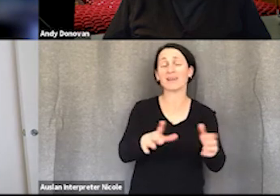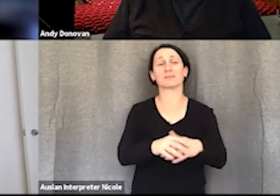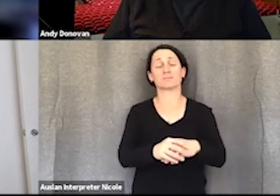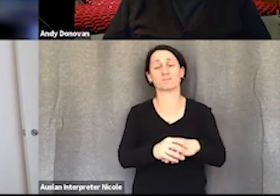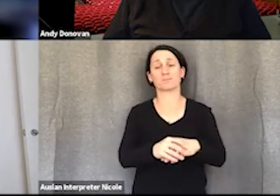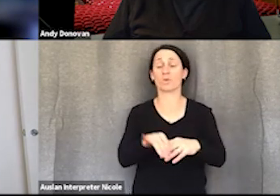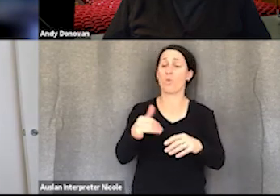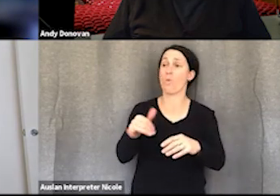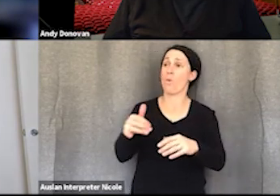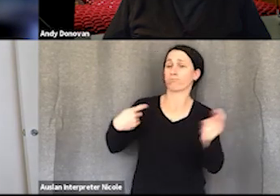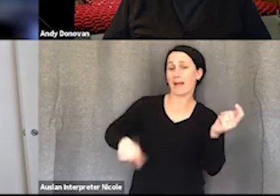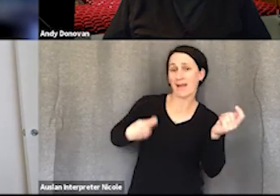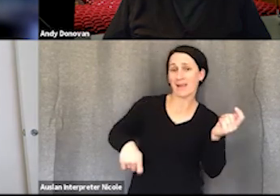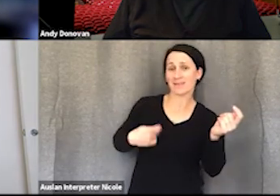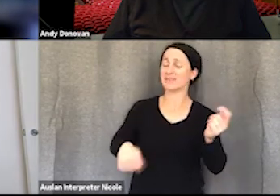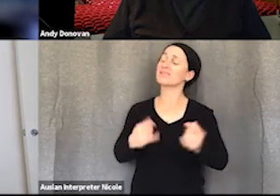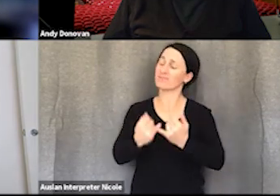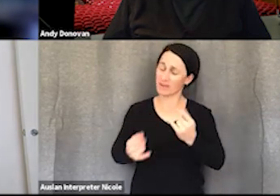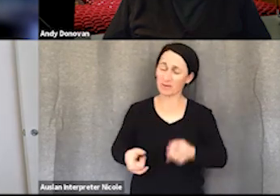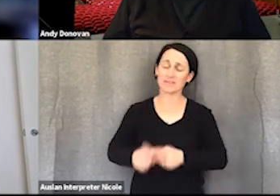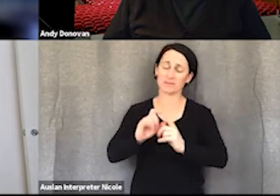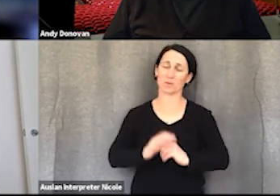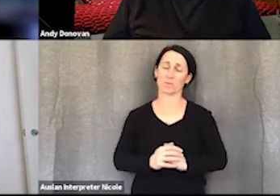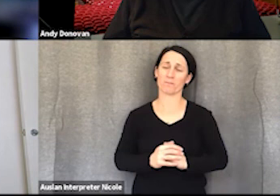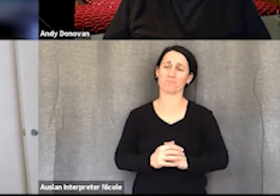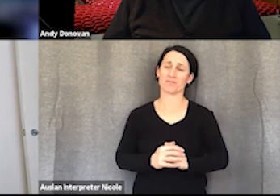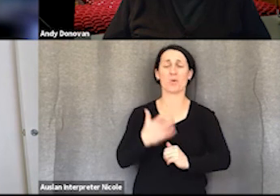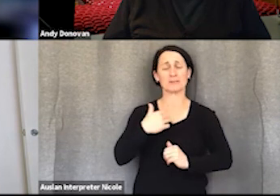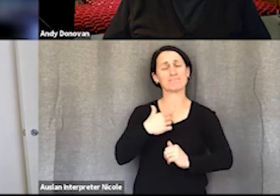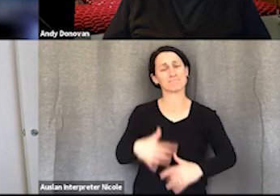I completely empathise with everything you are going through